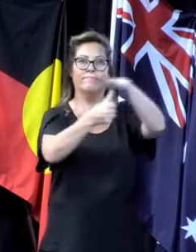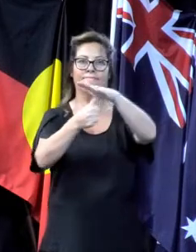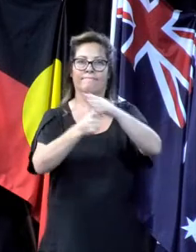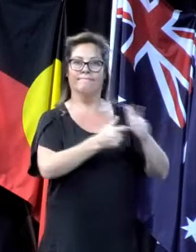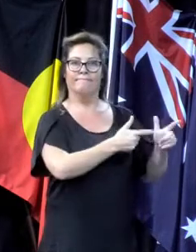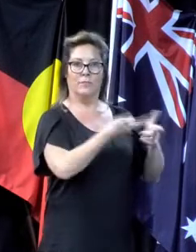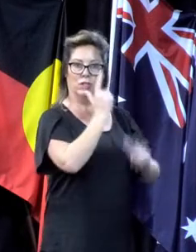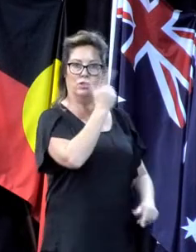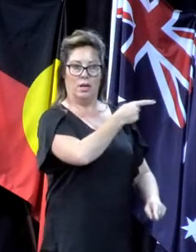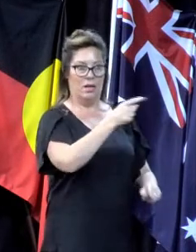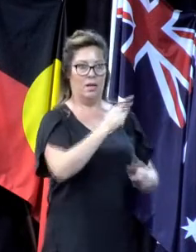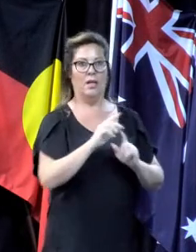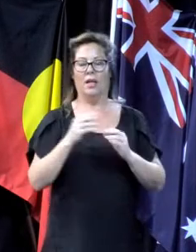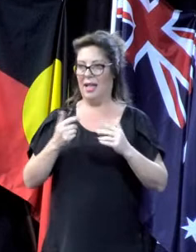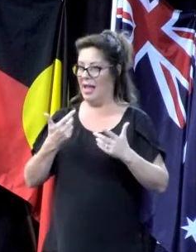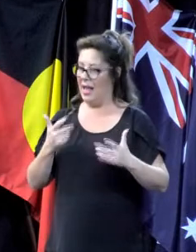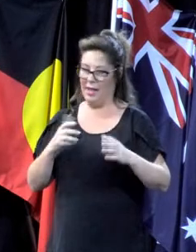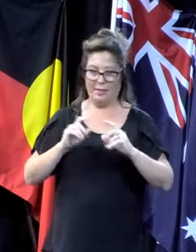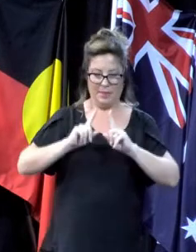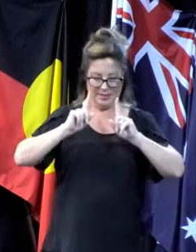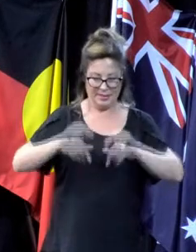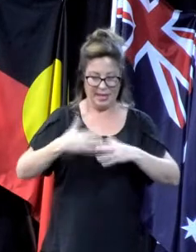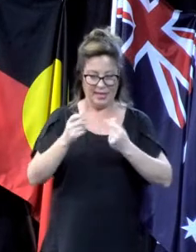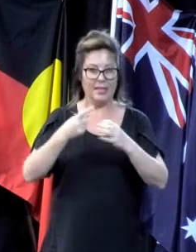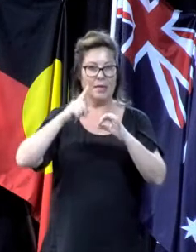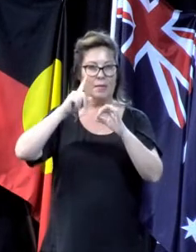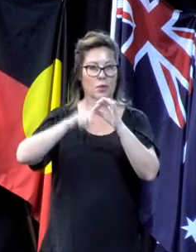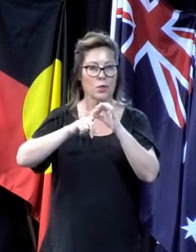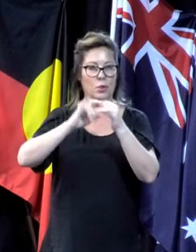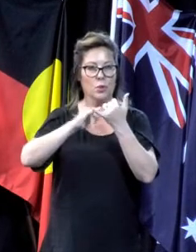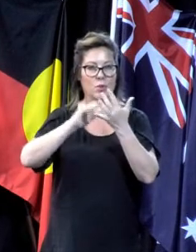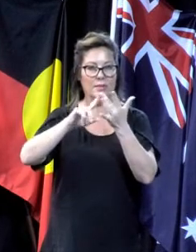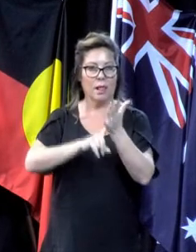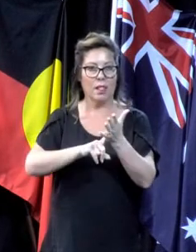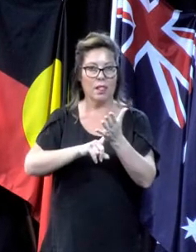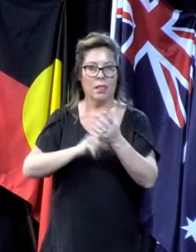in the first semester with that QSIL program that you've heard my other colleagues speak about today.